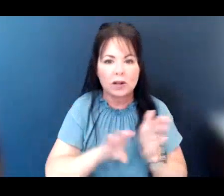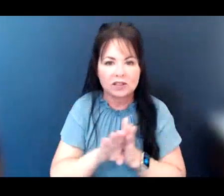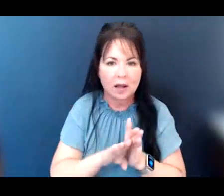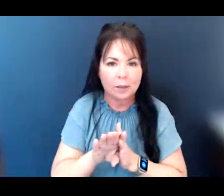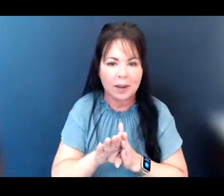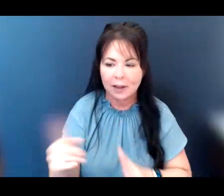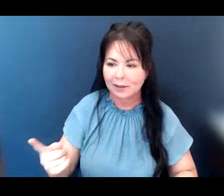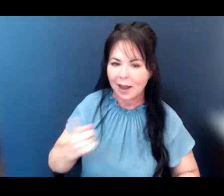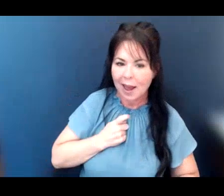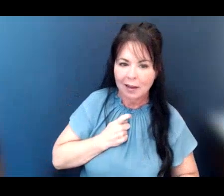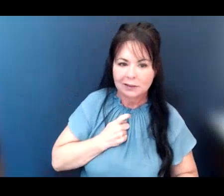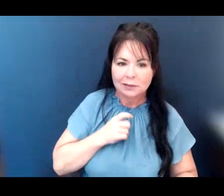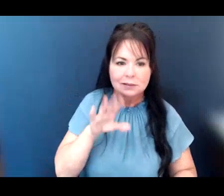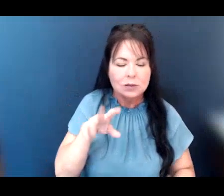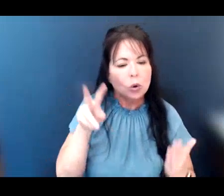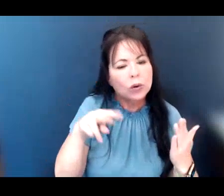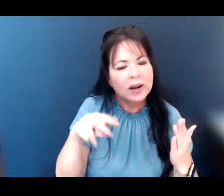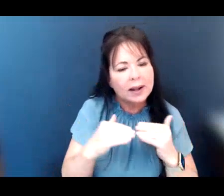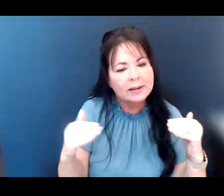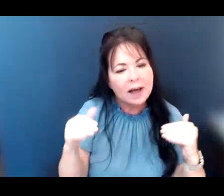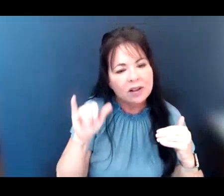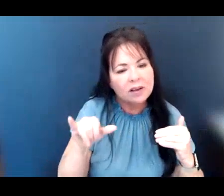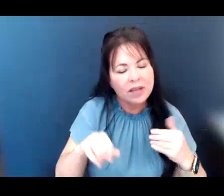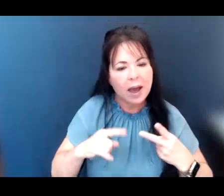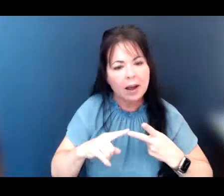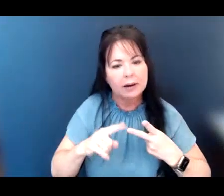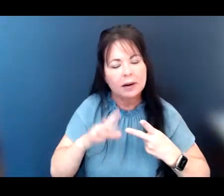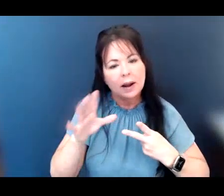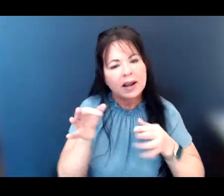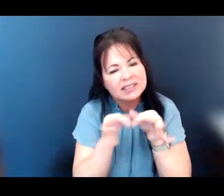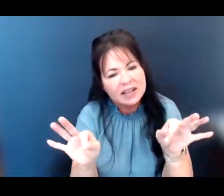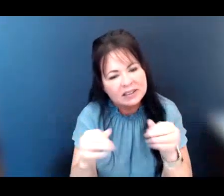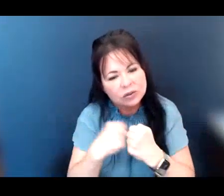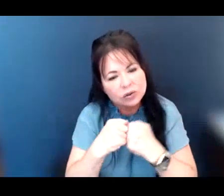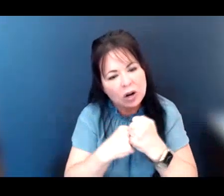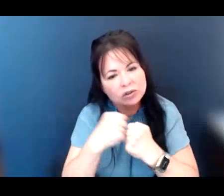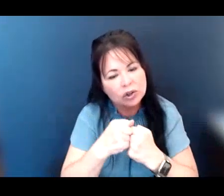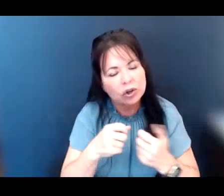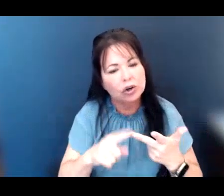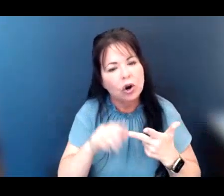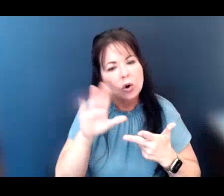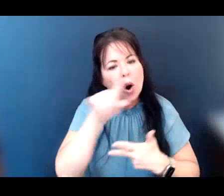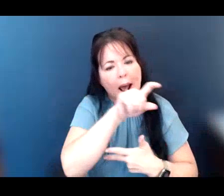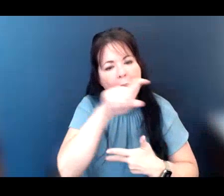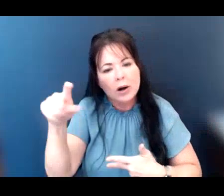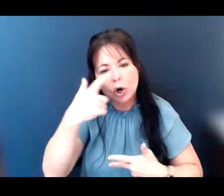level of the content? How is the sentence structure? What are you using for headers and navigation cues within the content?